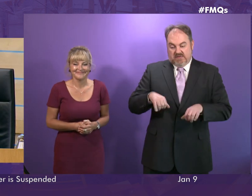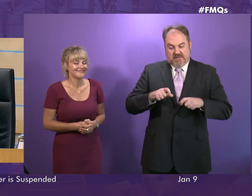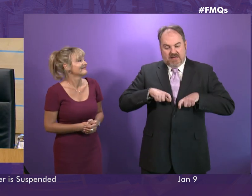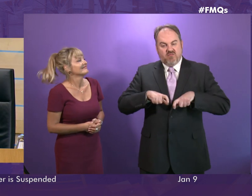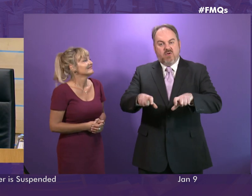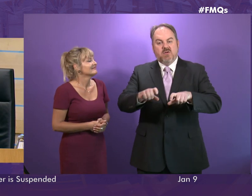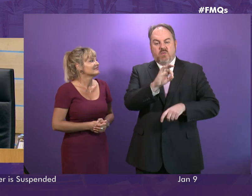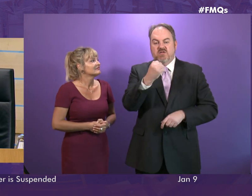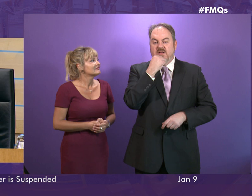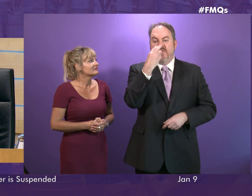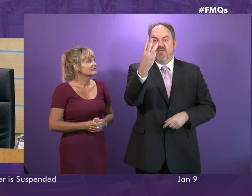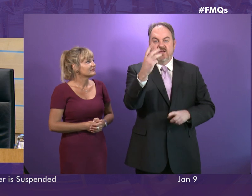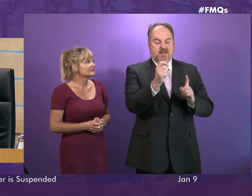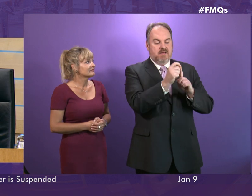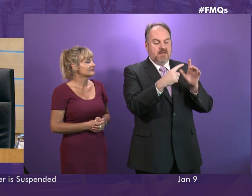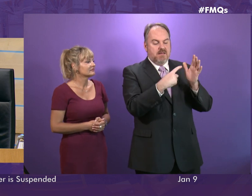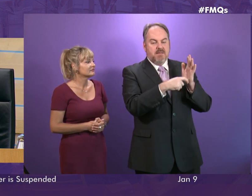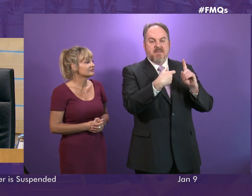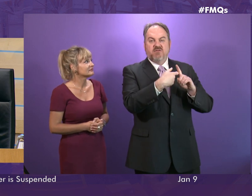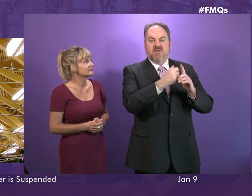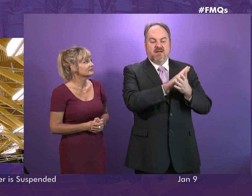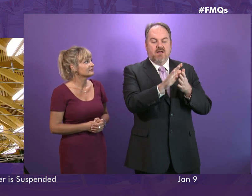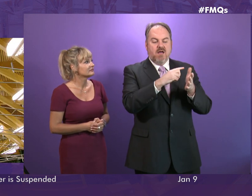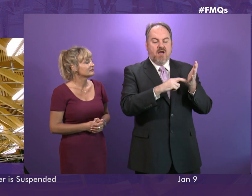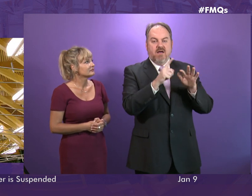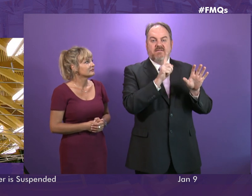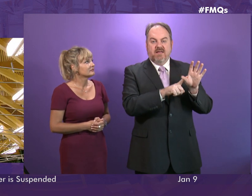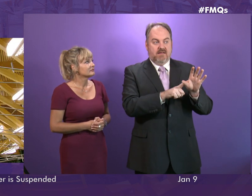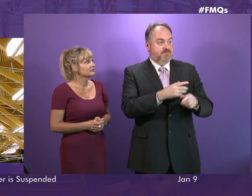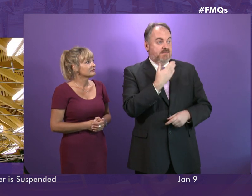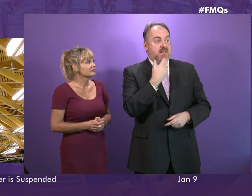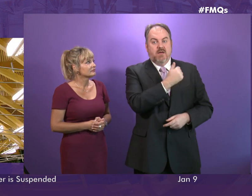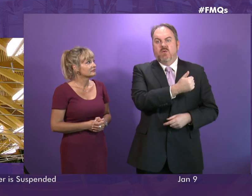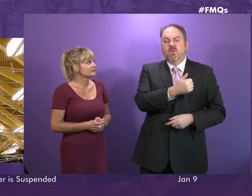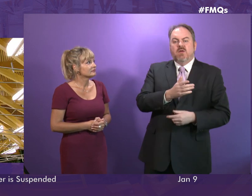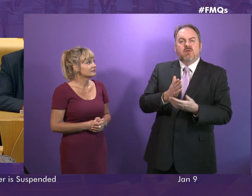time. 3. Patrick Harvie (Glasgow) (Green): The Government often quotes the work of Professor